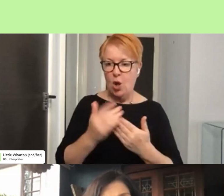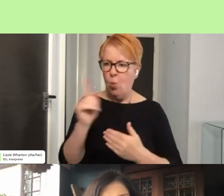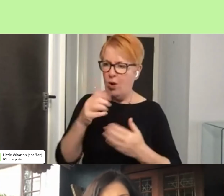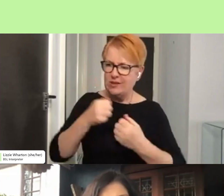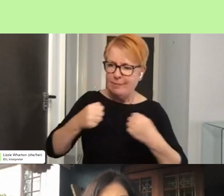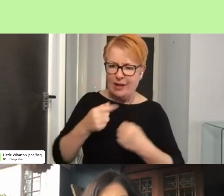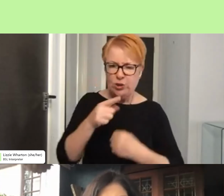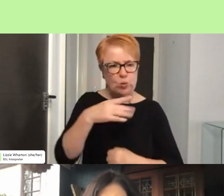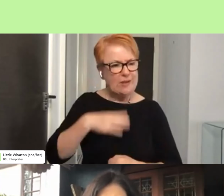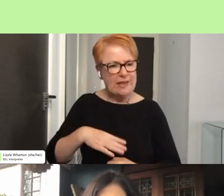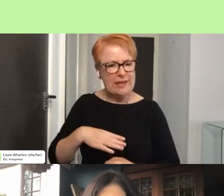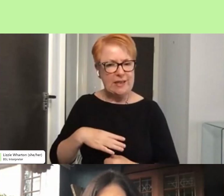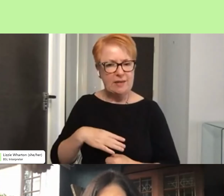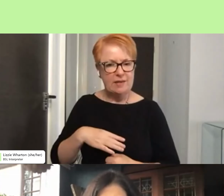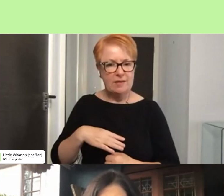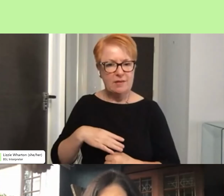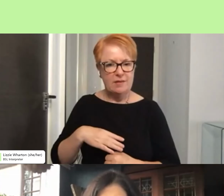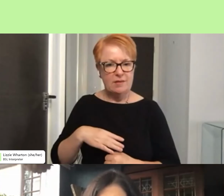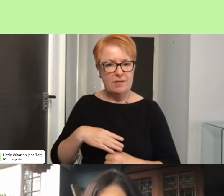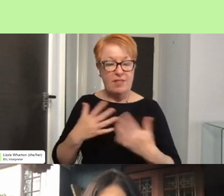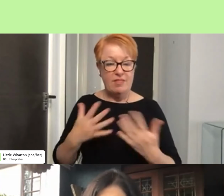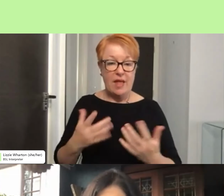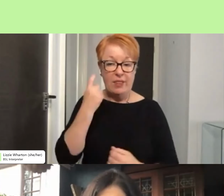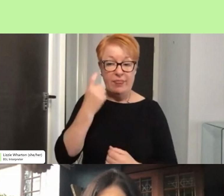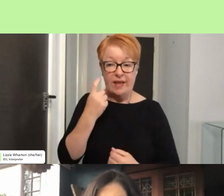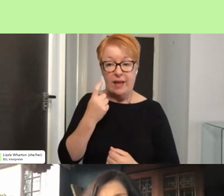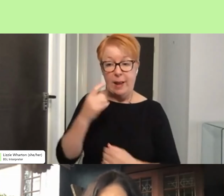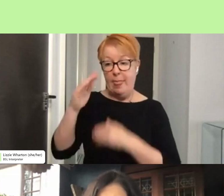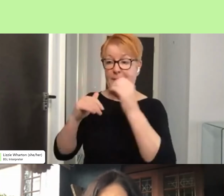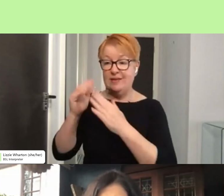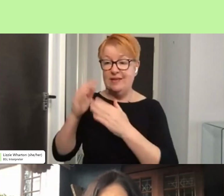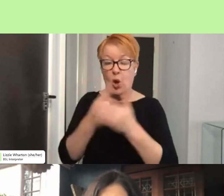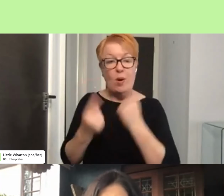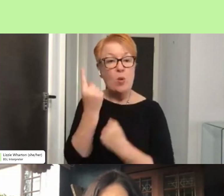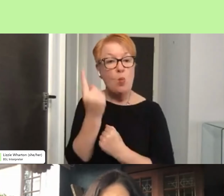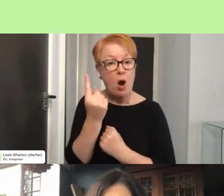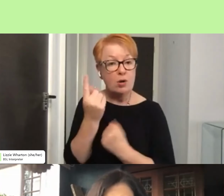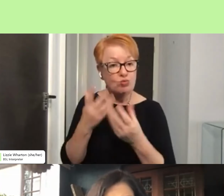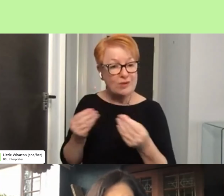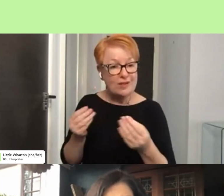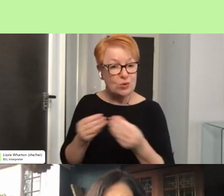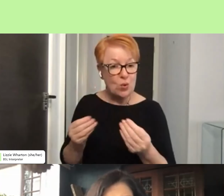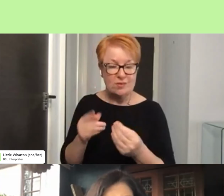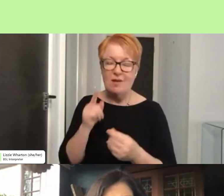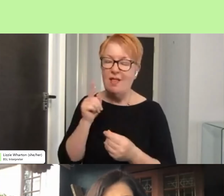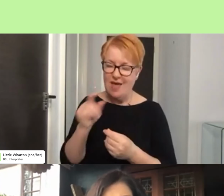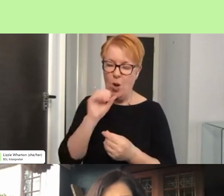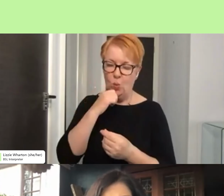And then thinking that the building is one of the resources they have, then we would have totally changed attitude.